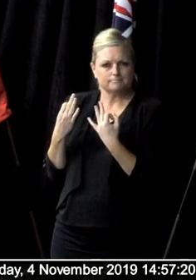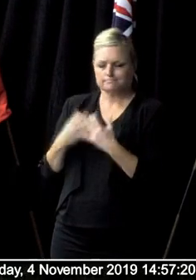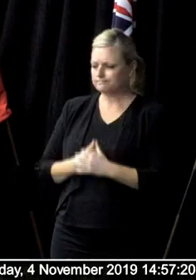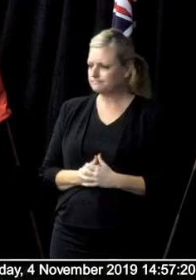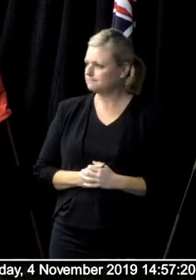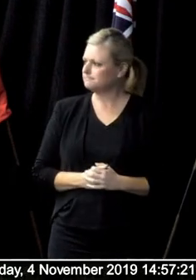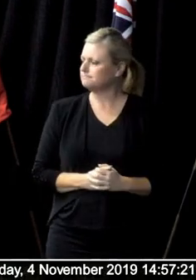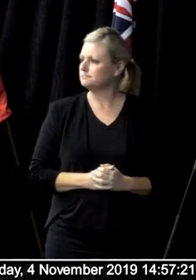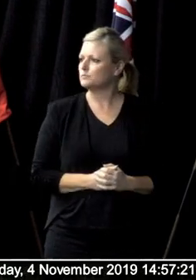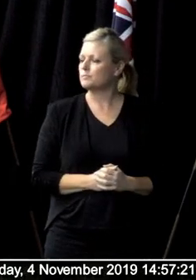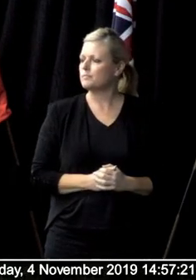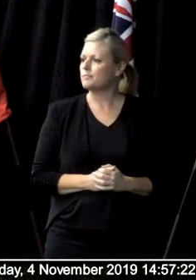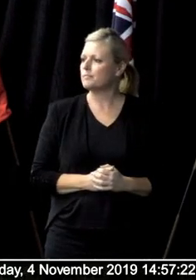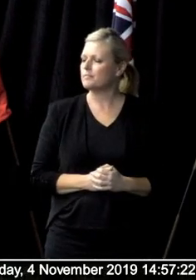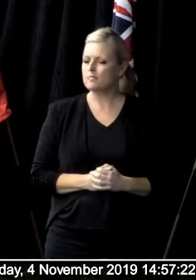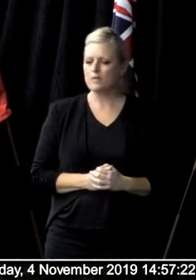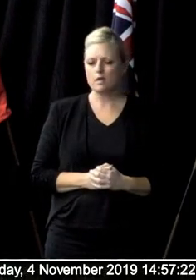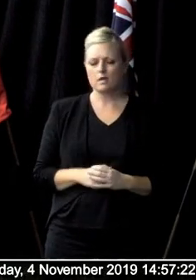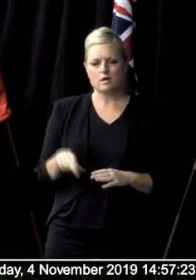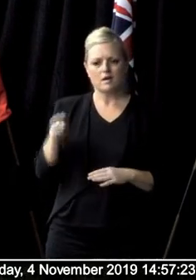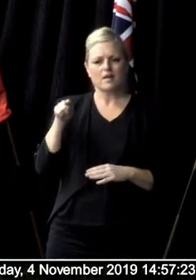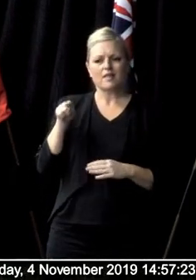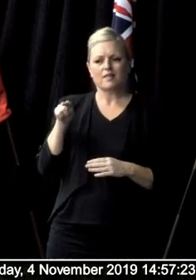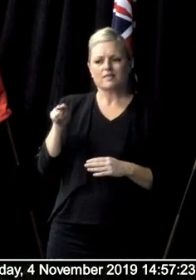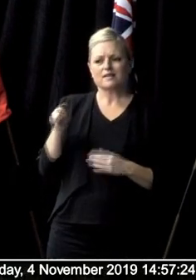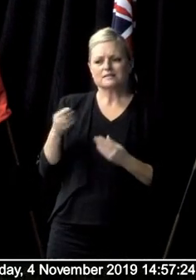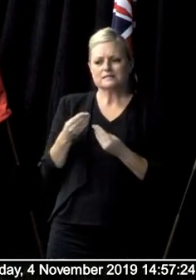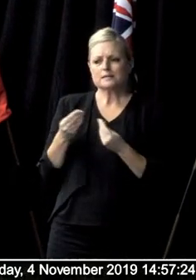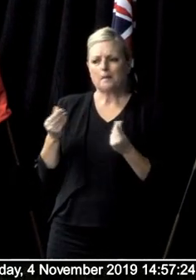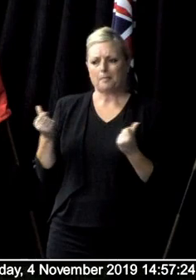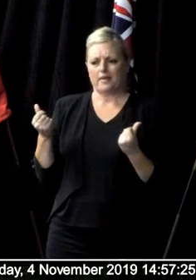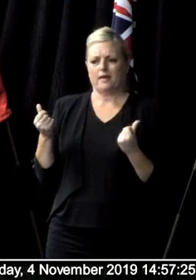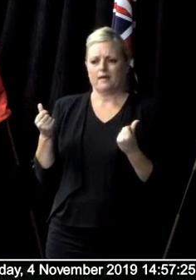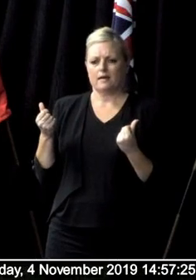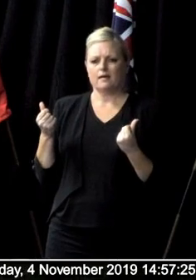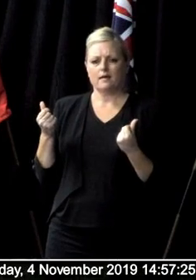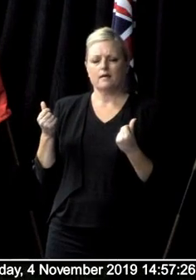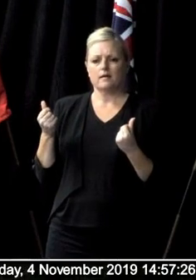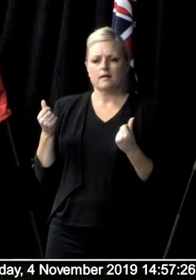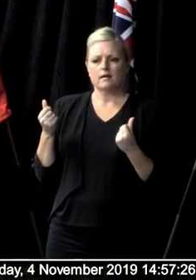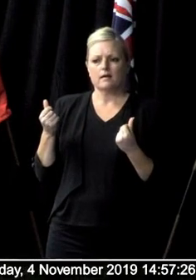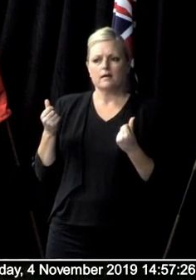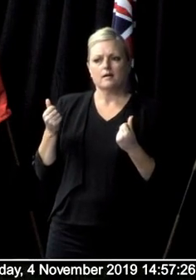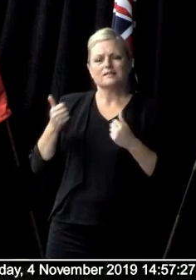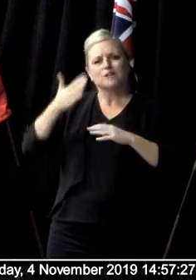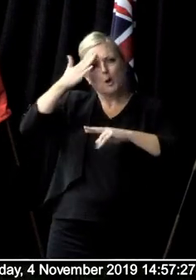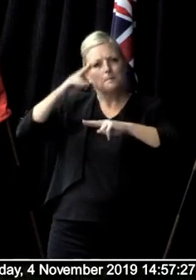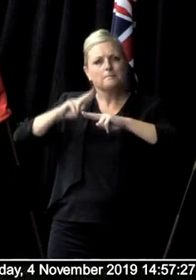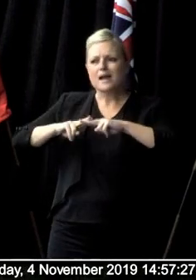This is something that constitutes a high proportion of parent contact with CRU; is that correct?